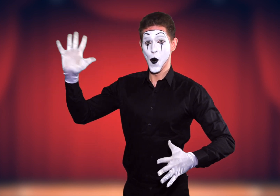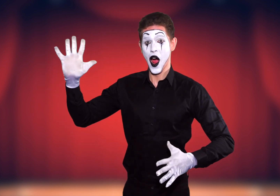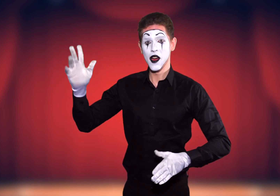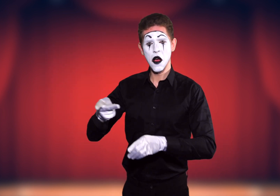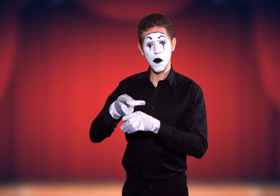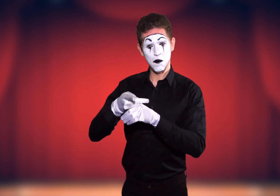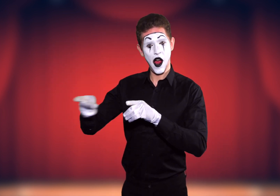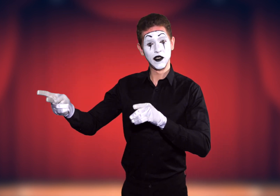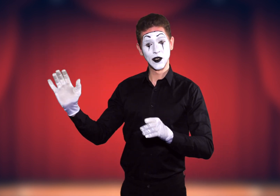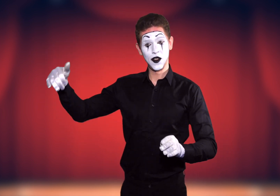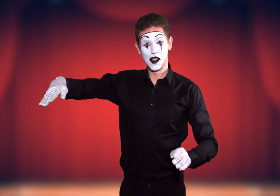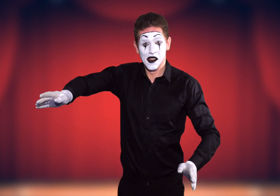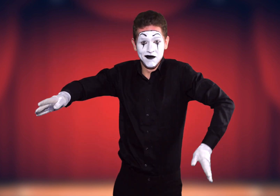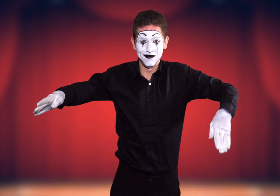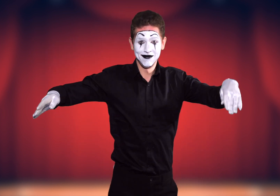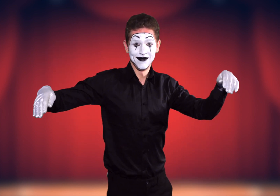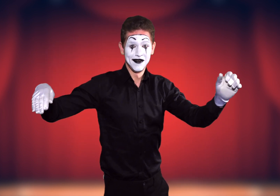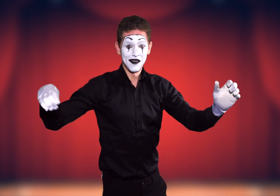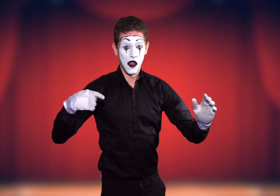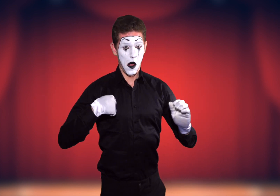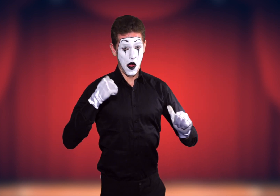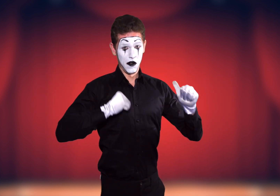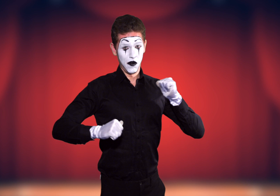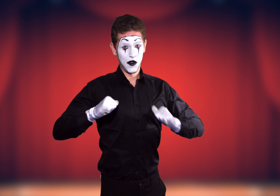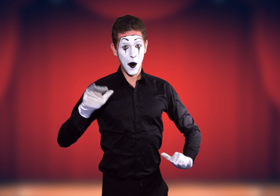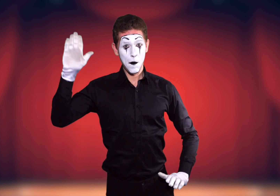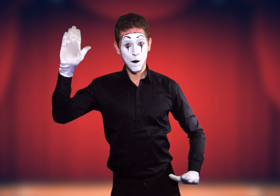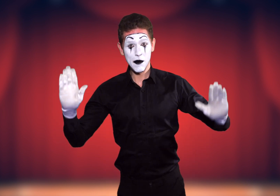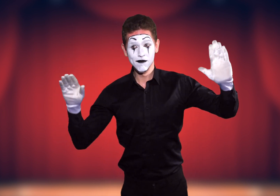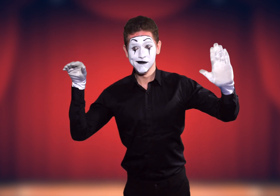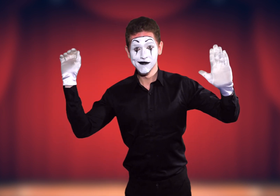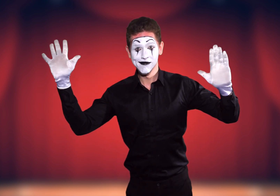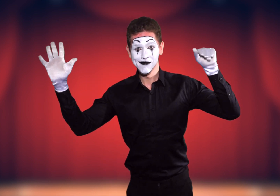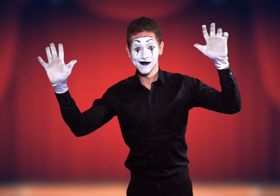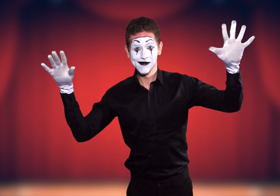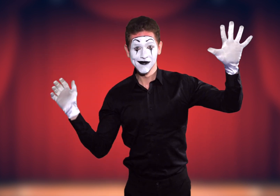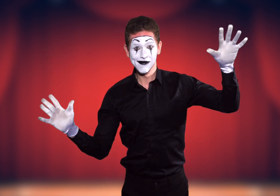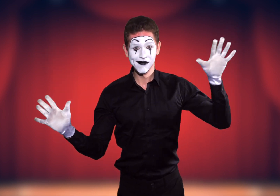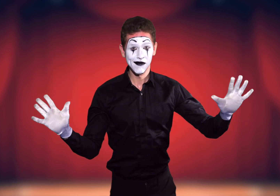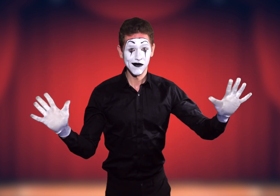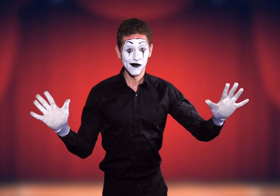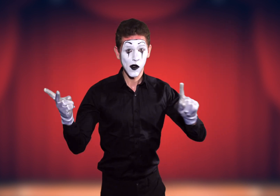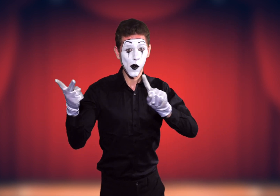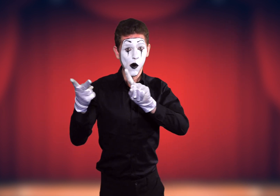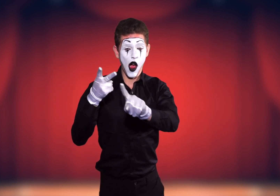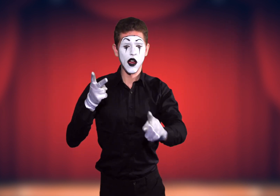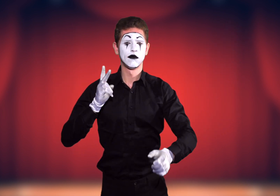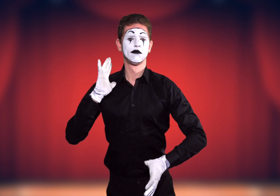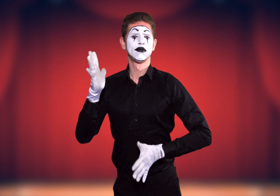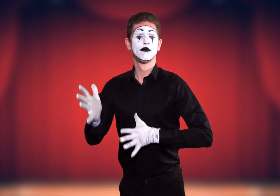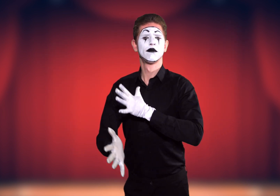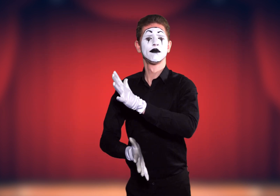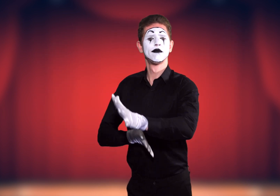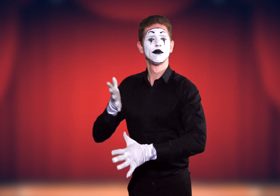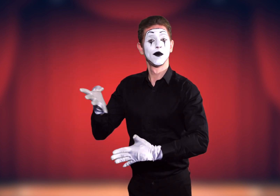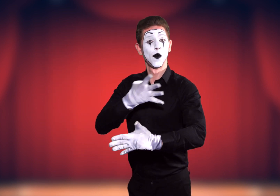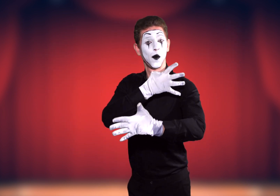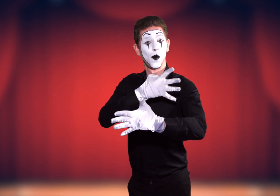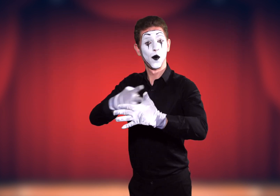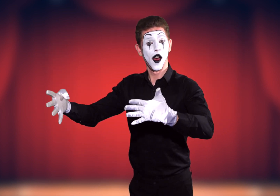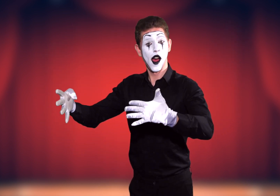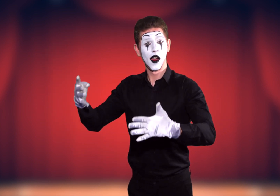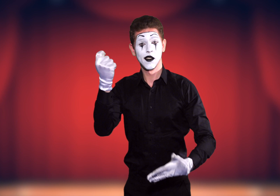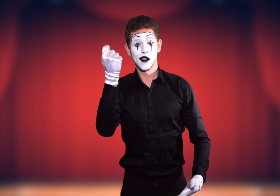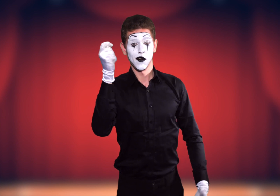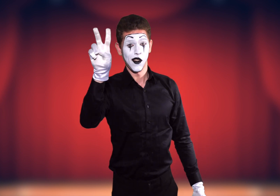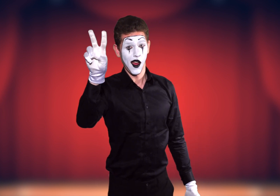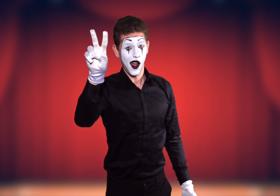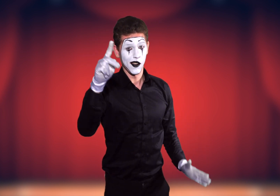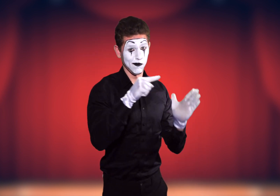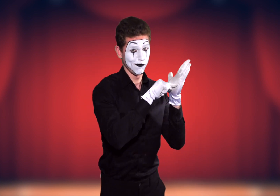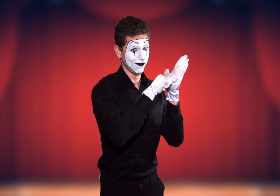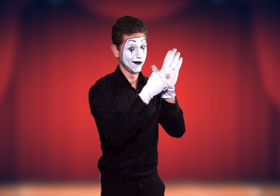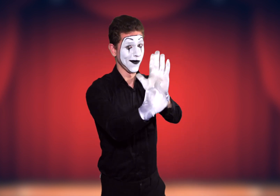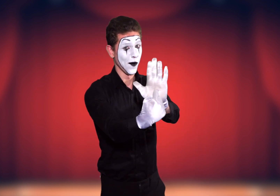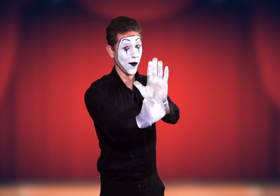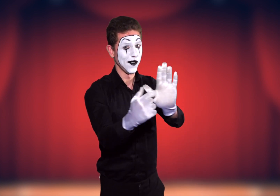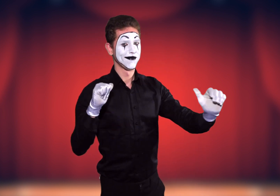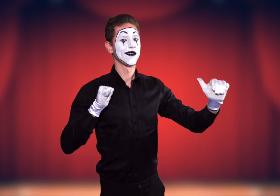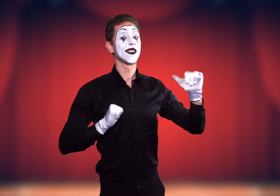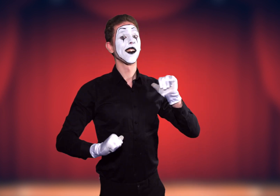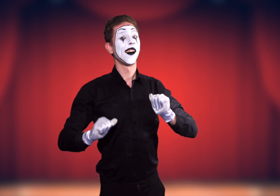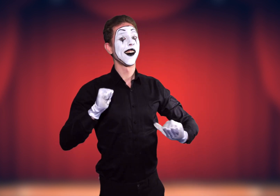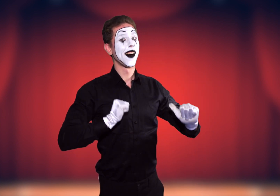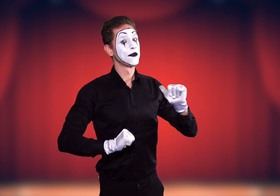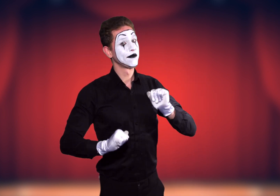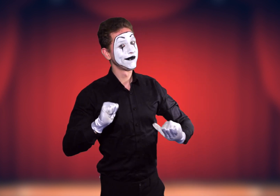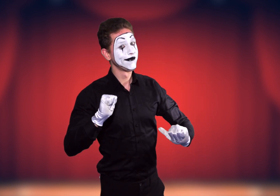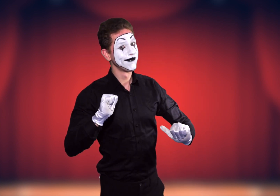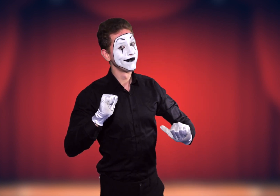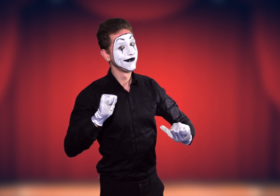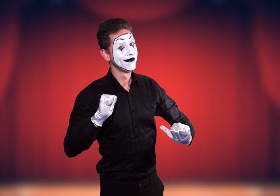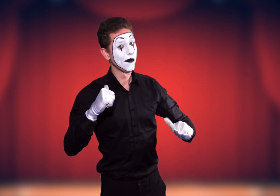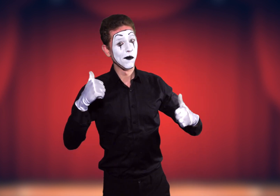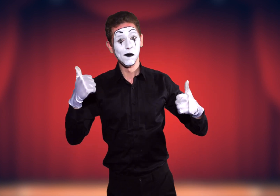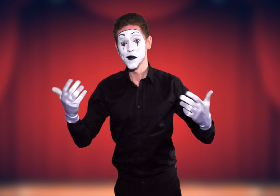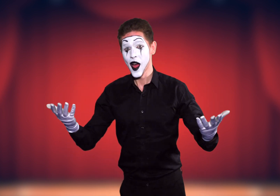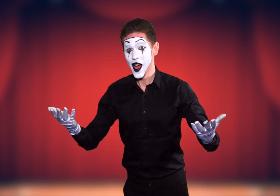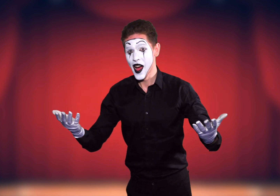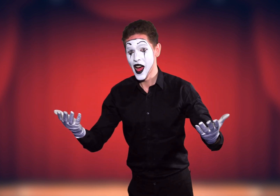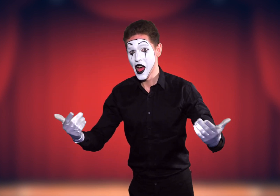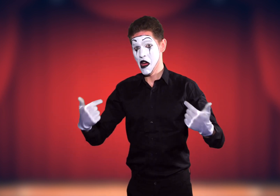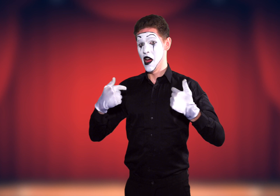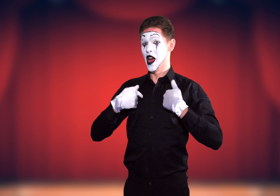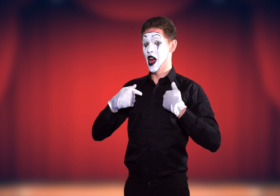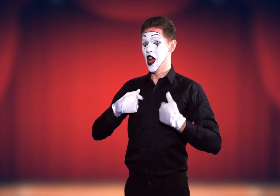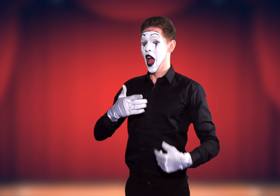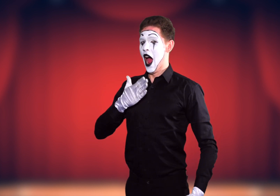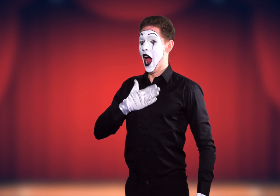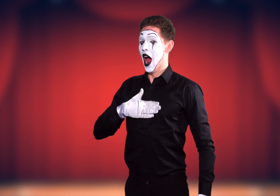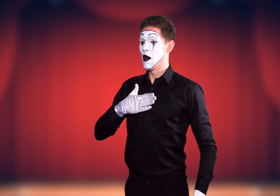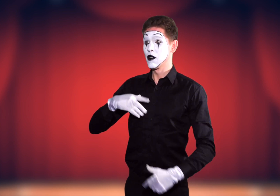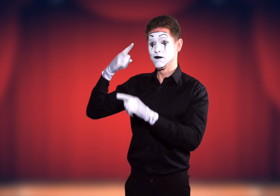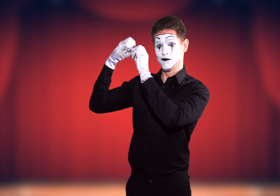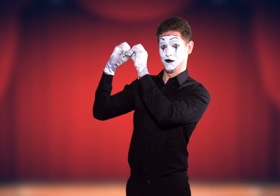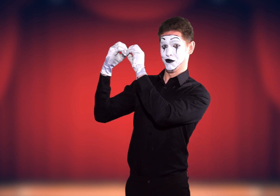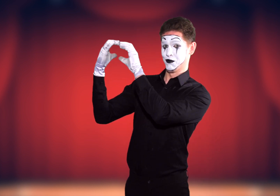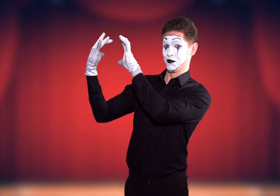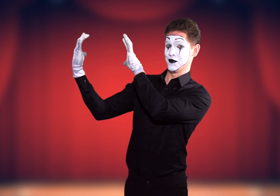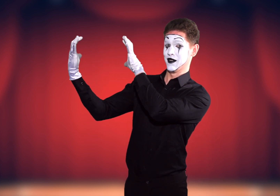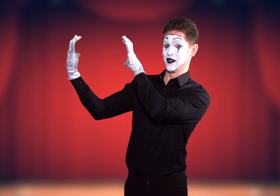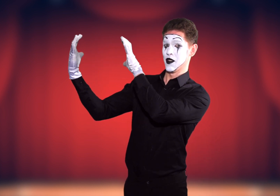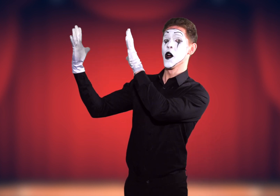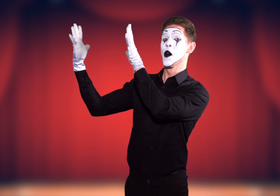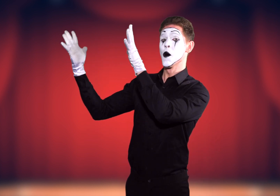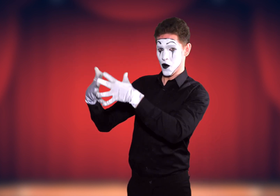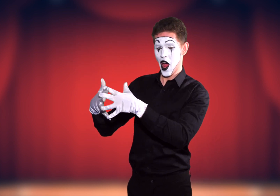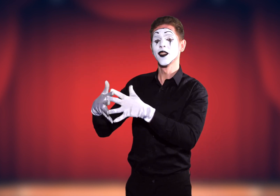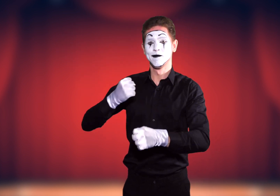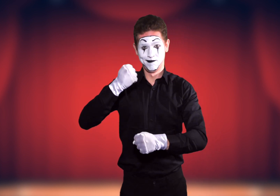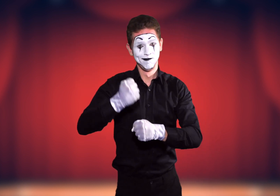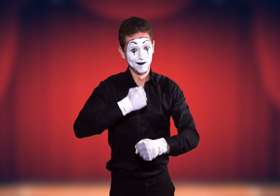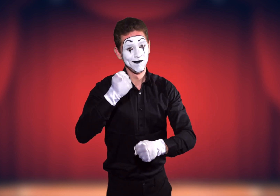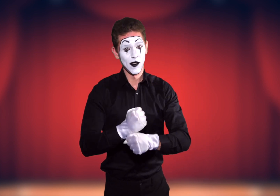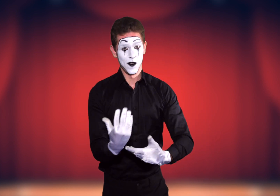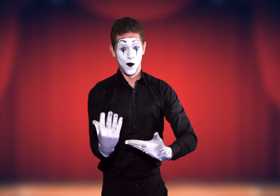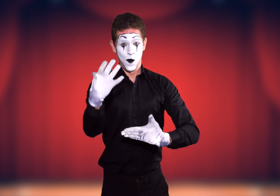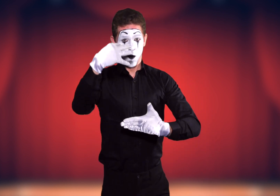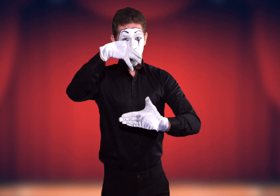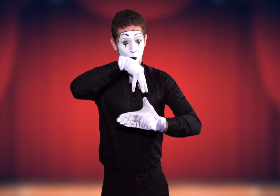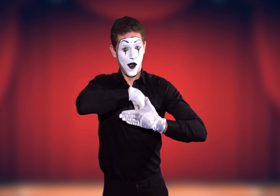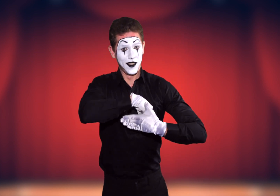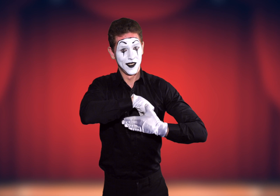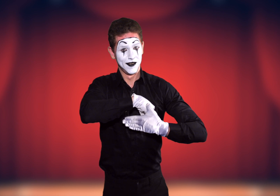Pantomime, sign language, TV shows and theatre are in my creative sphere.